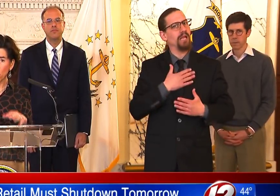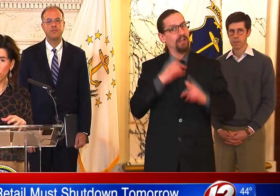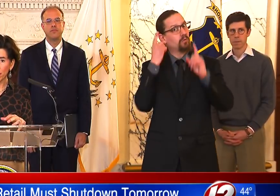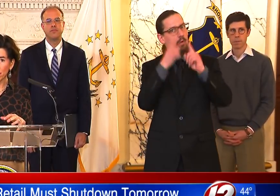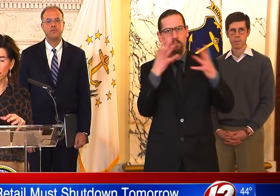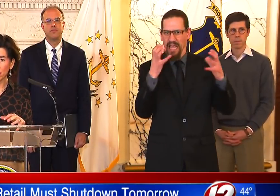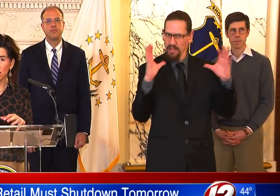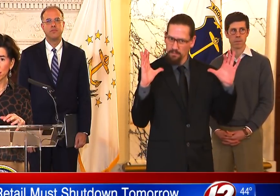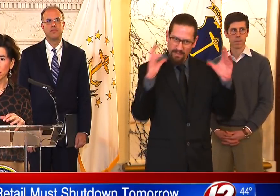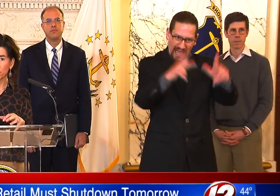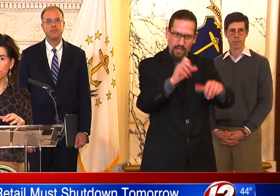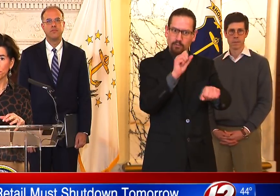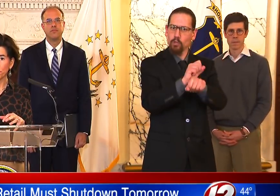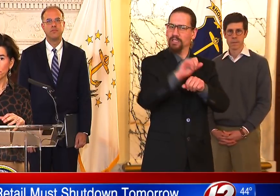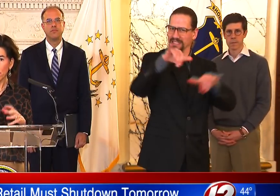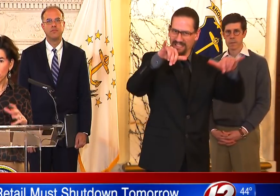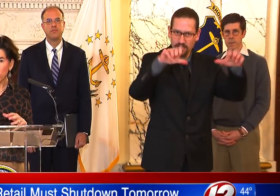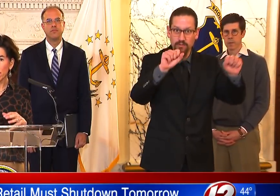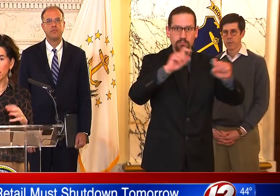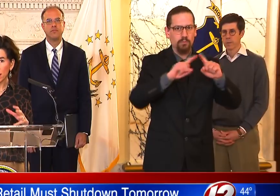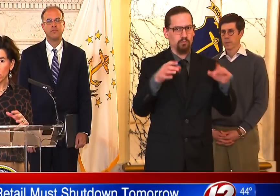BEGIN EVERY DAY ASKING MY TEAM, HOW DO WE GET THE ECONOMY OPEN?